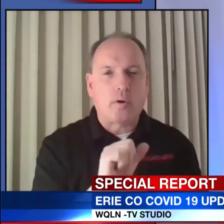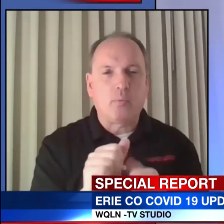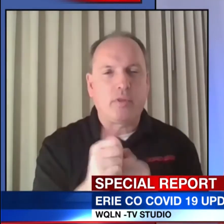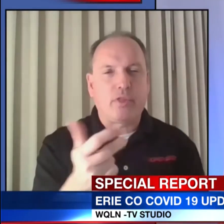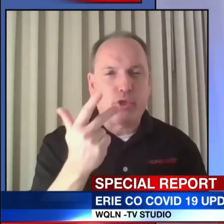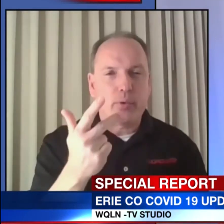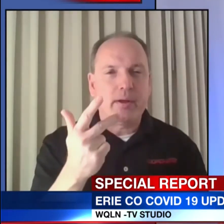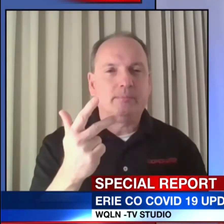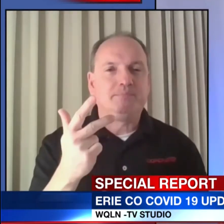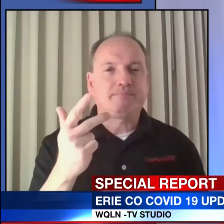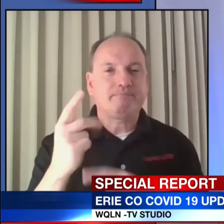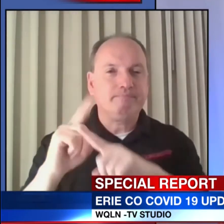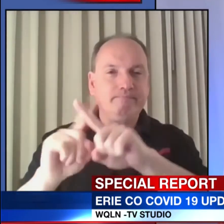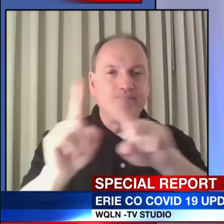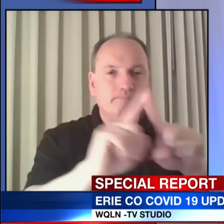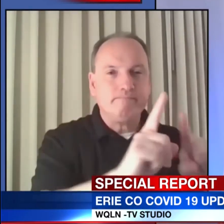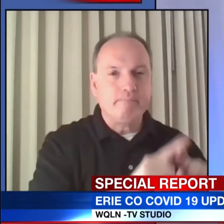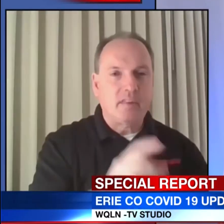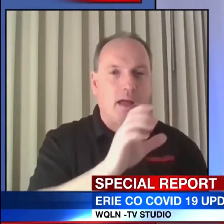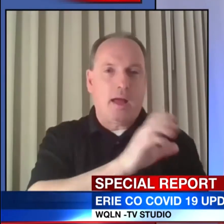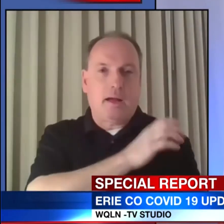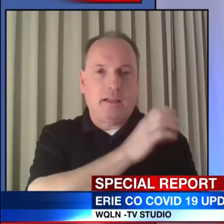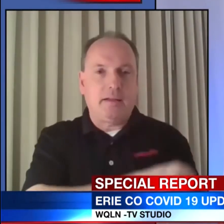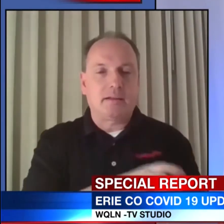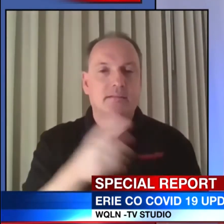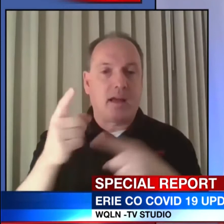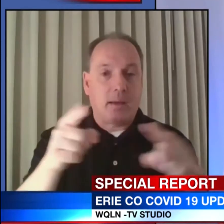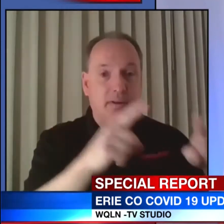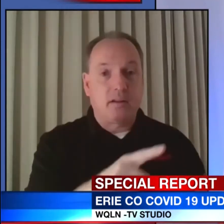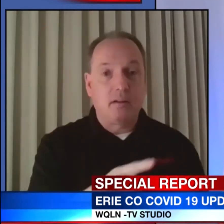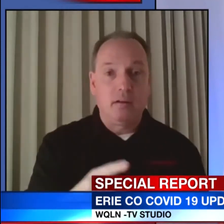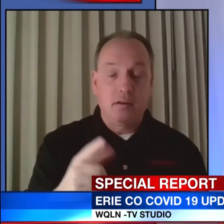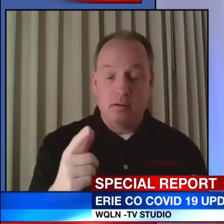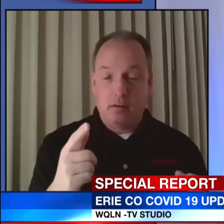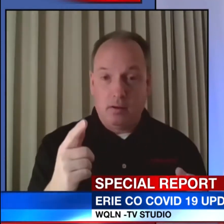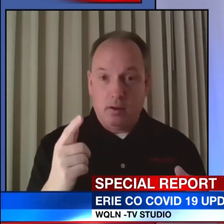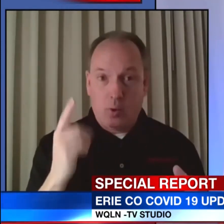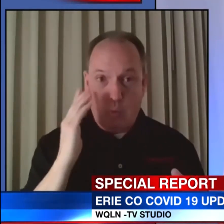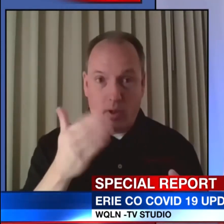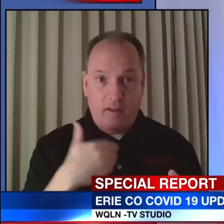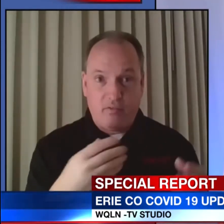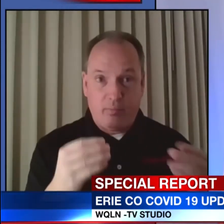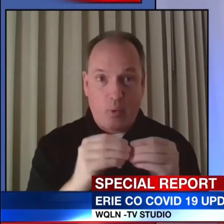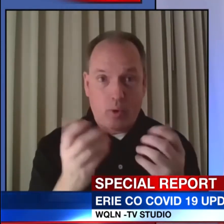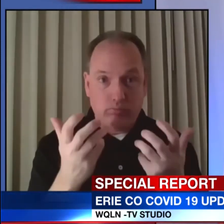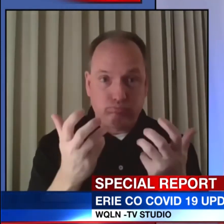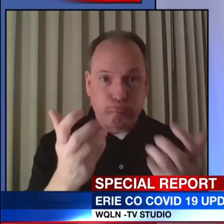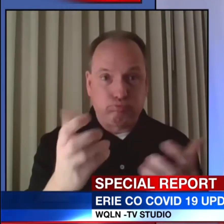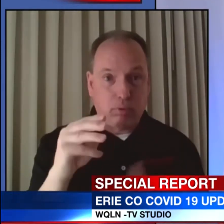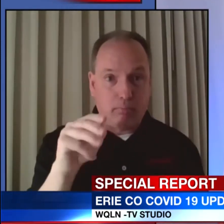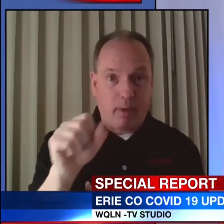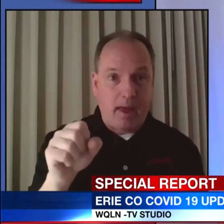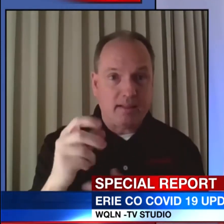GOING ON. ARE WE GETTING CLOSER AND CLOSER TO THAT BEING NORMAL,